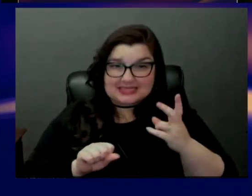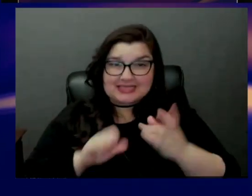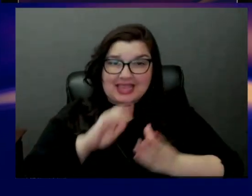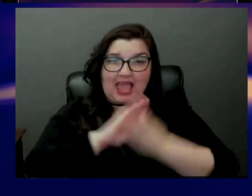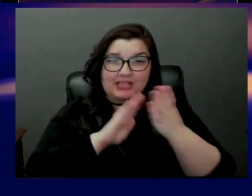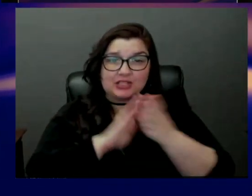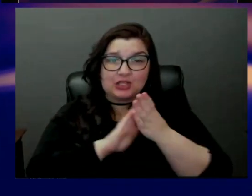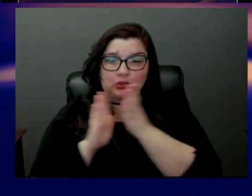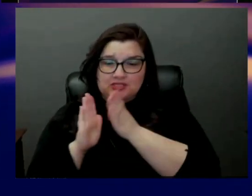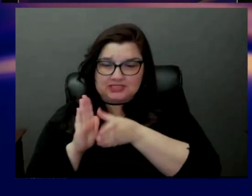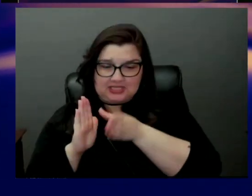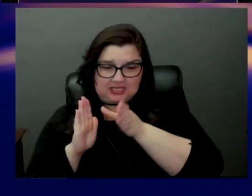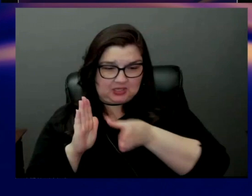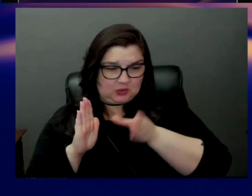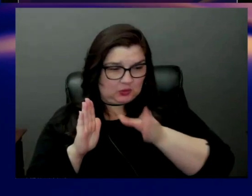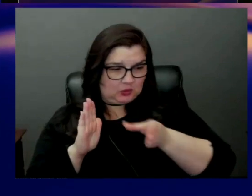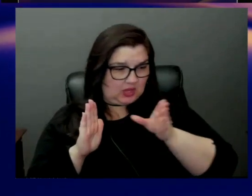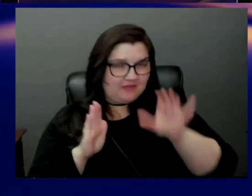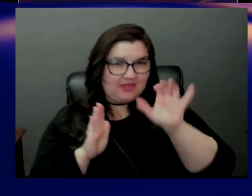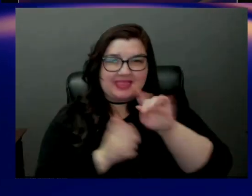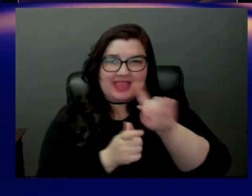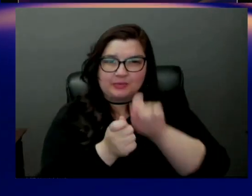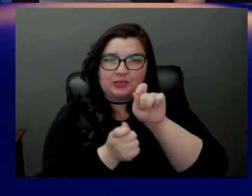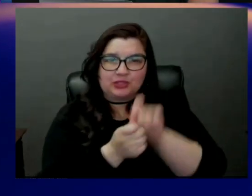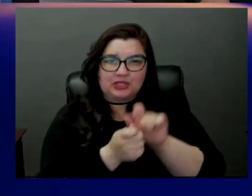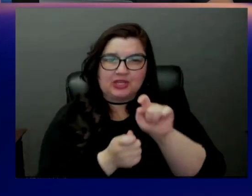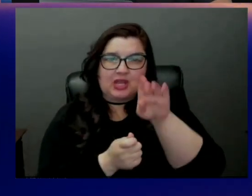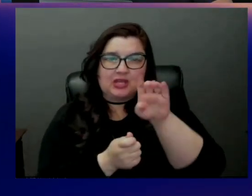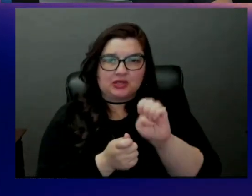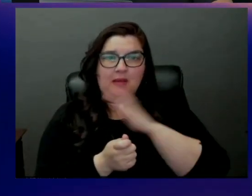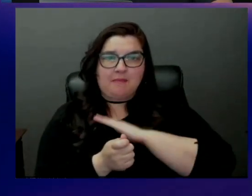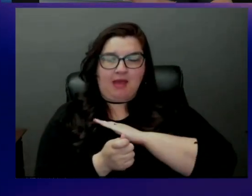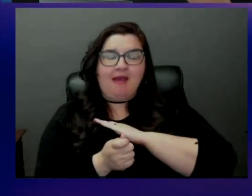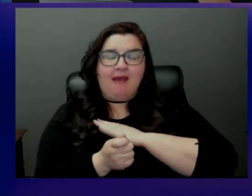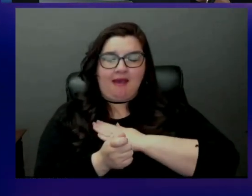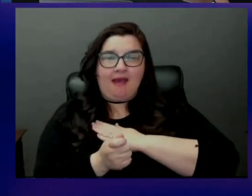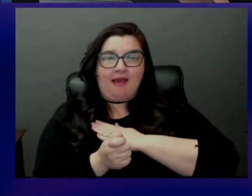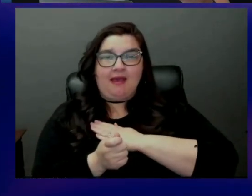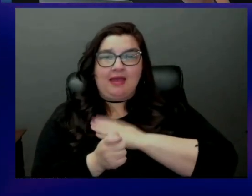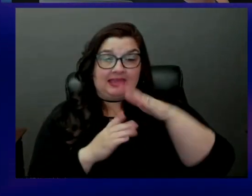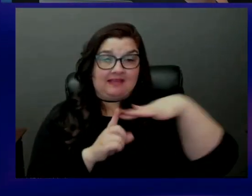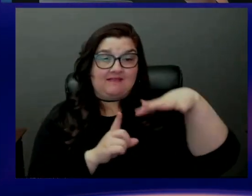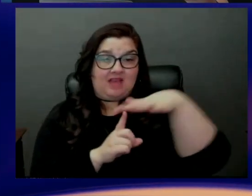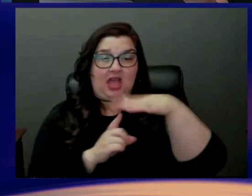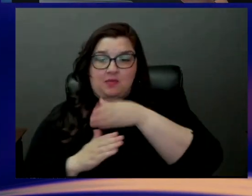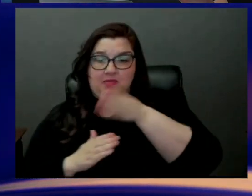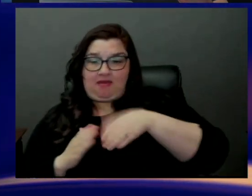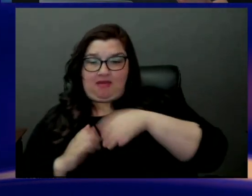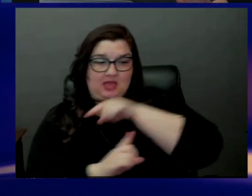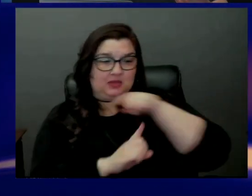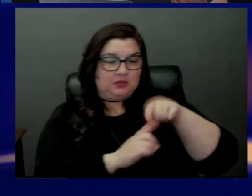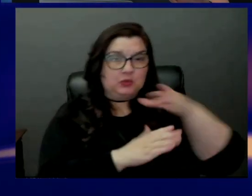of that particular trace across my end-to-end environment. So the customer made a front-end clients call.